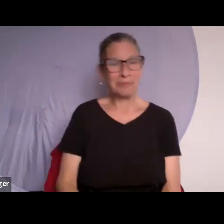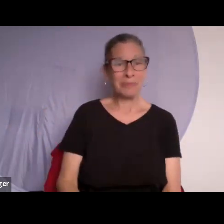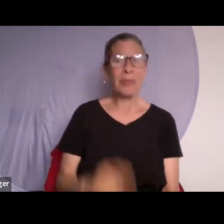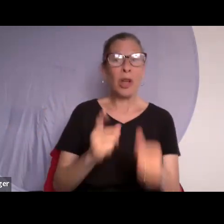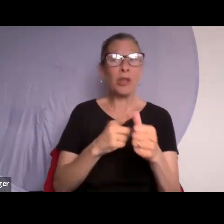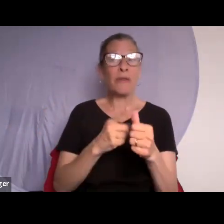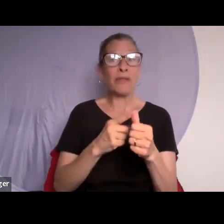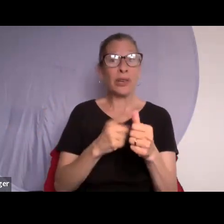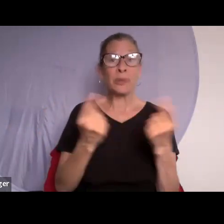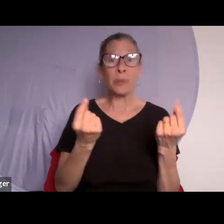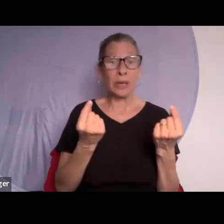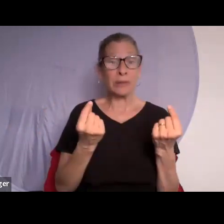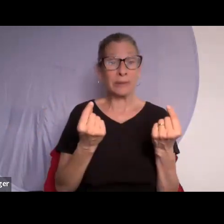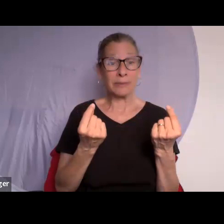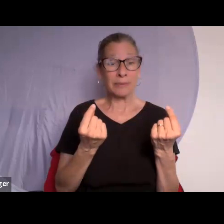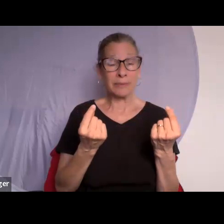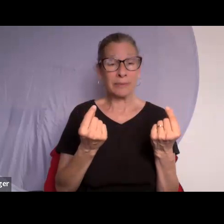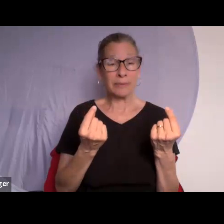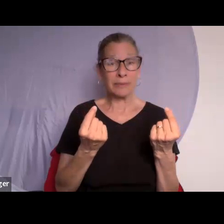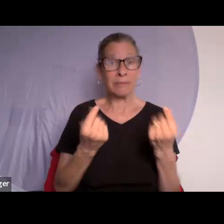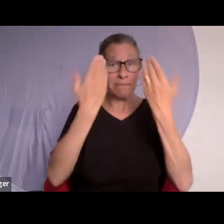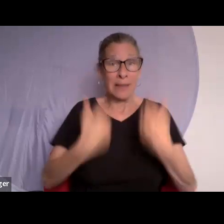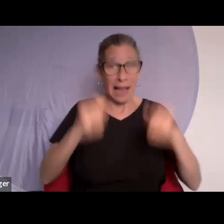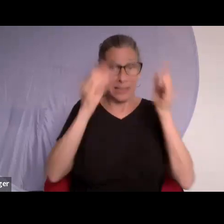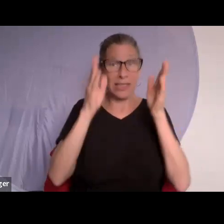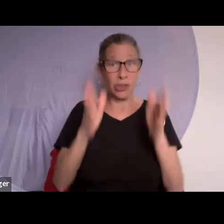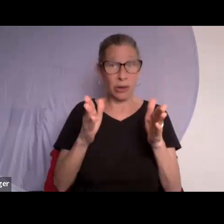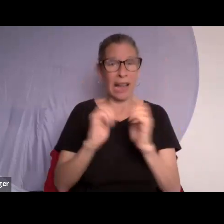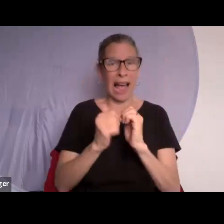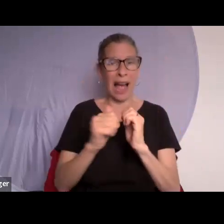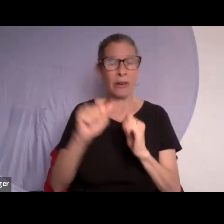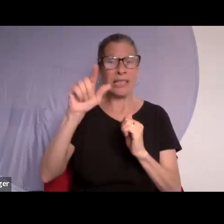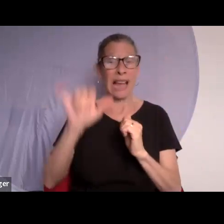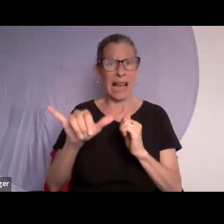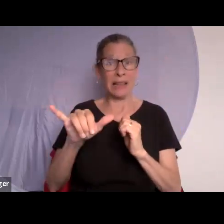up is, as an instructor, how does ally identify accessibility